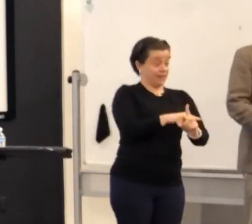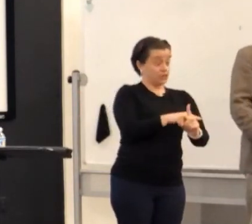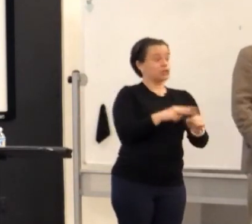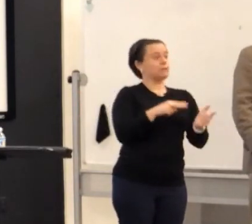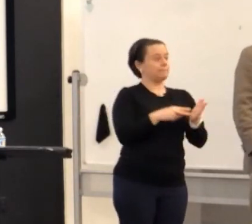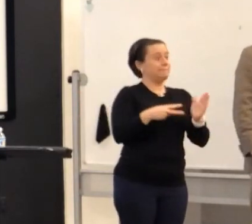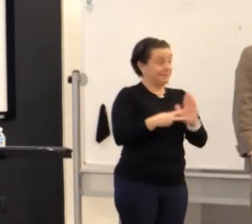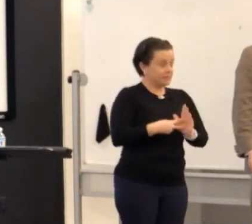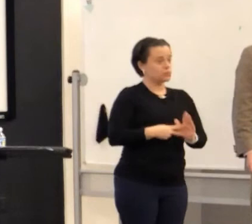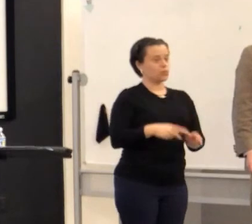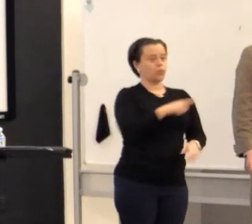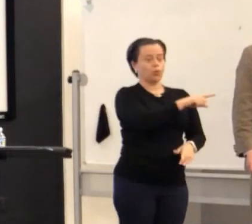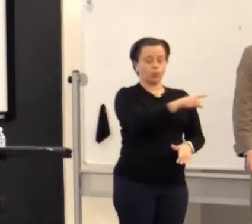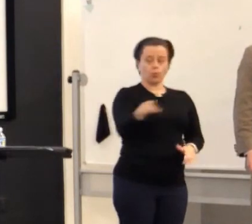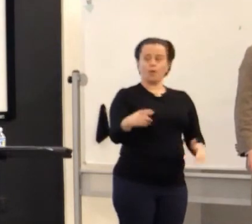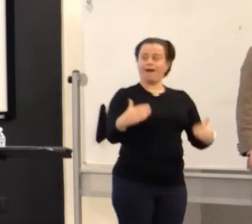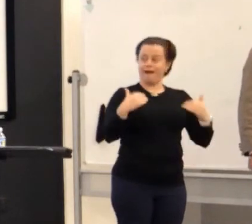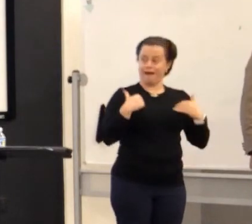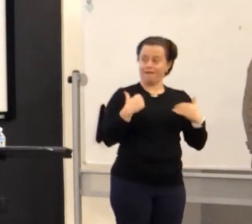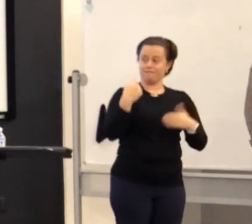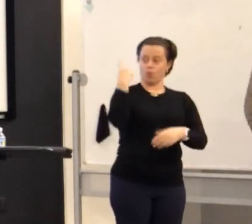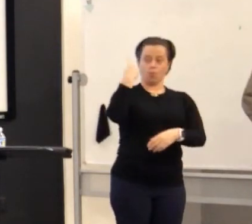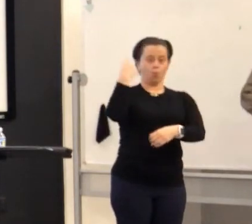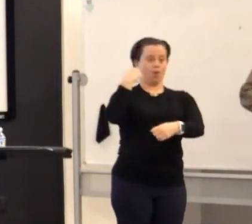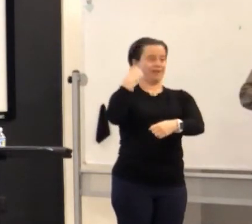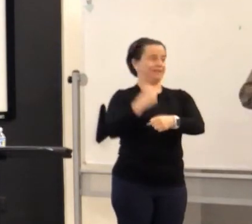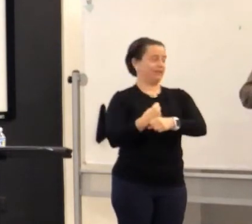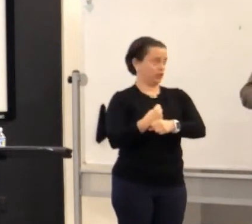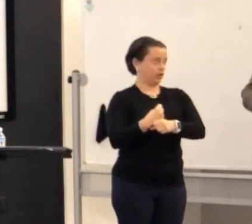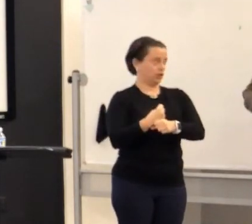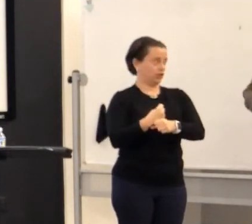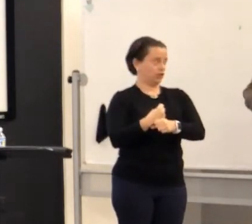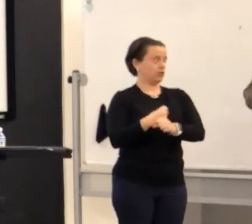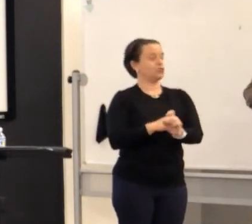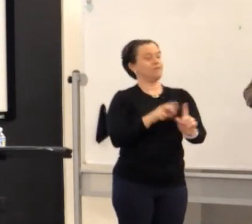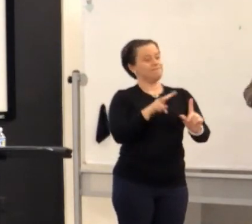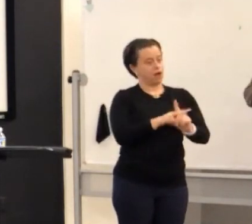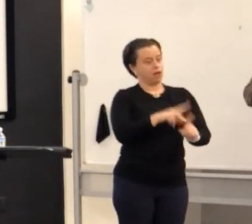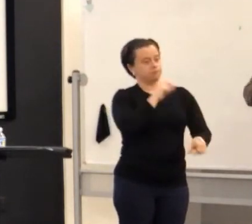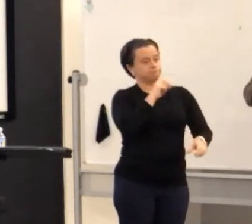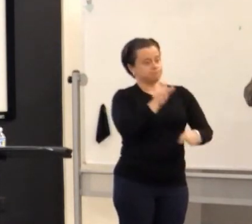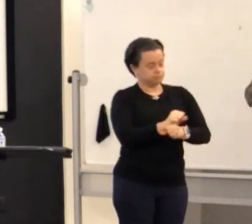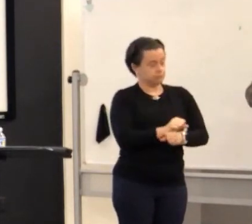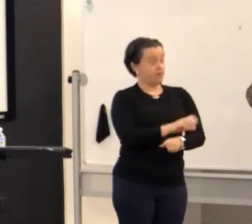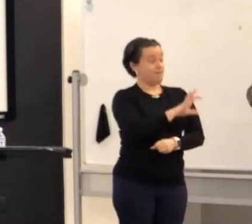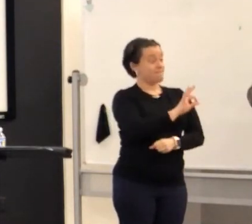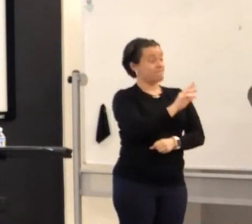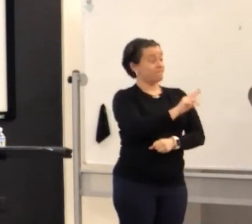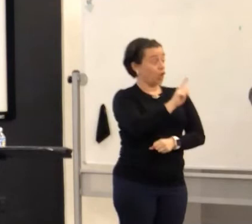a year of time in which to file a full, sometimes called utility